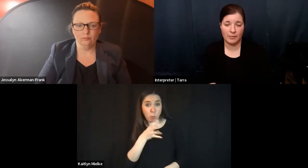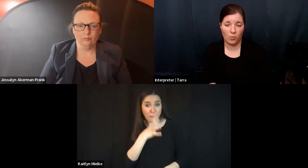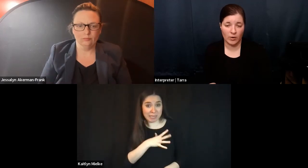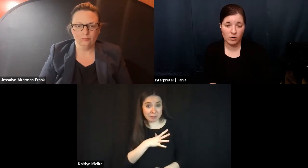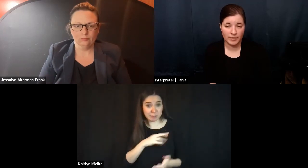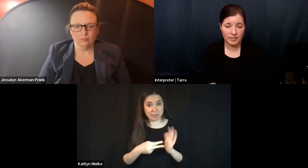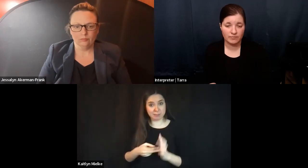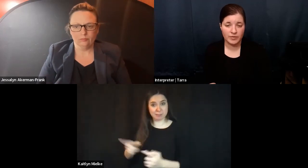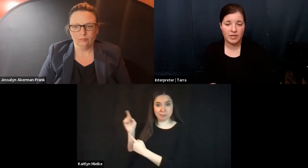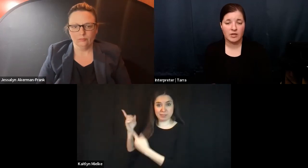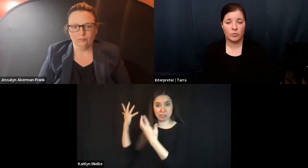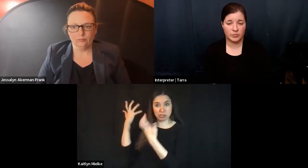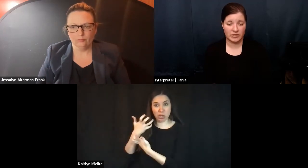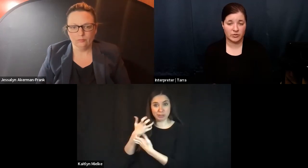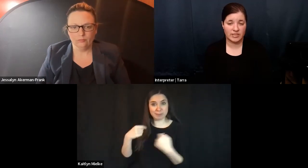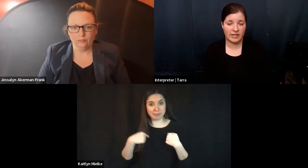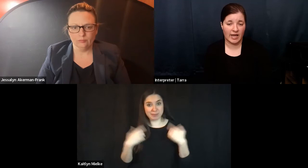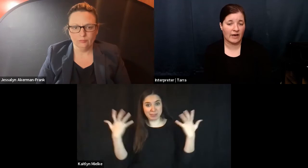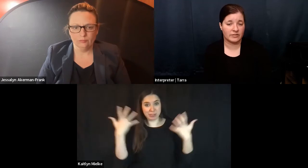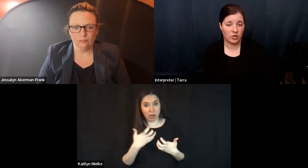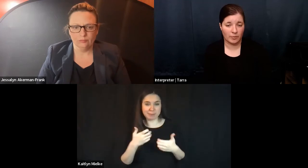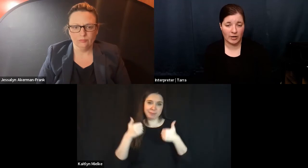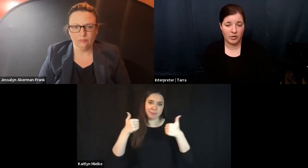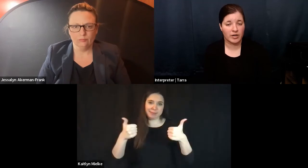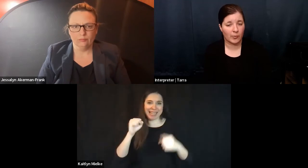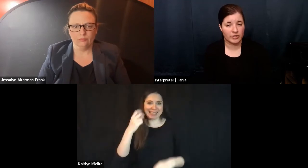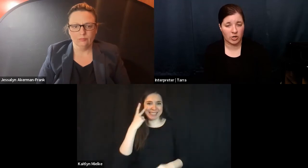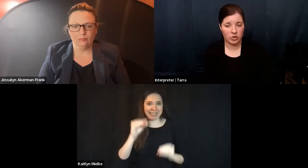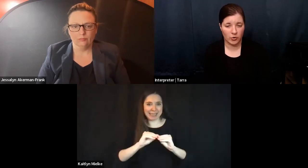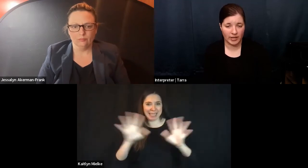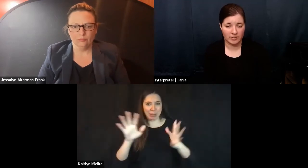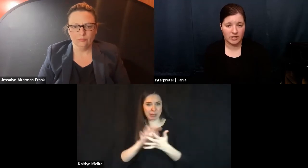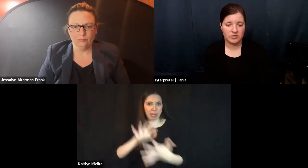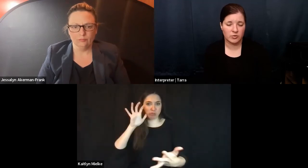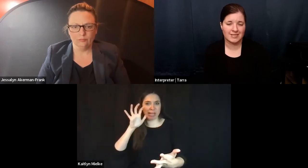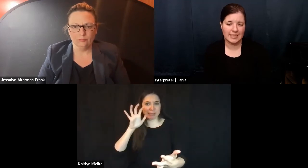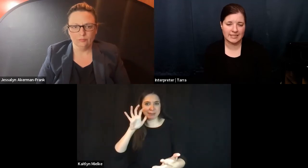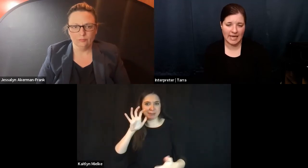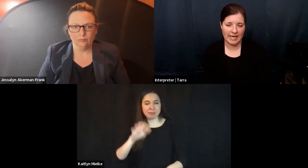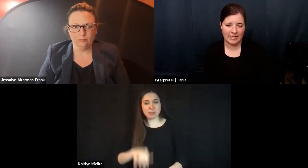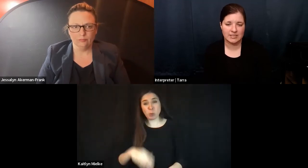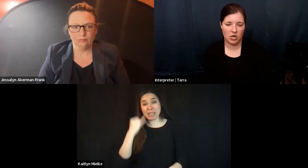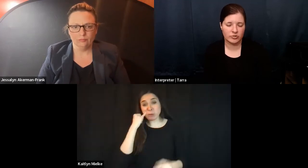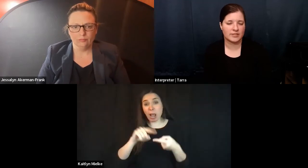For production, I think it depends, but I would recommend if you're using sign language, use contrasting to your skin colors.